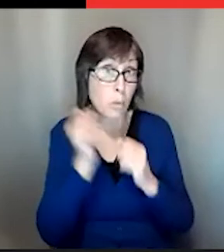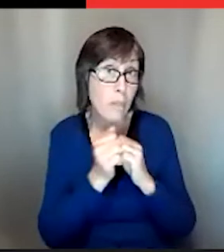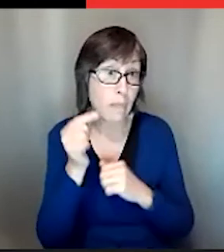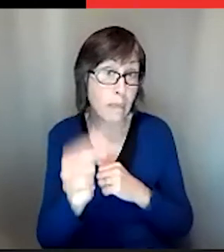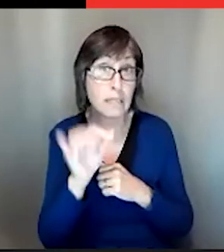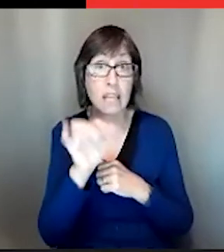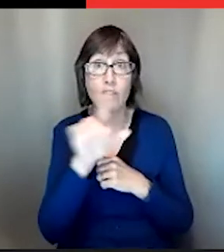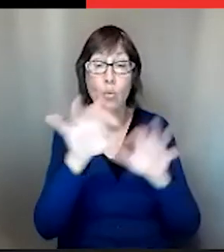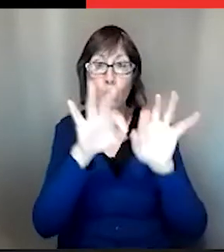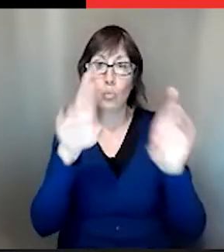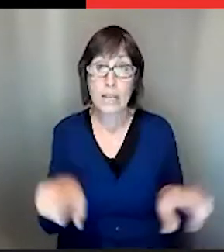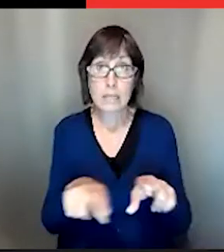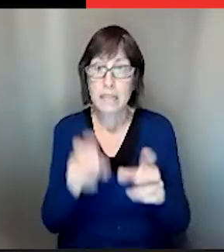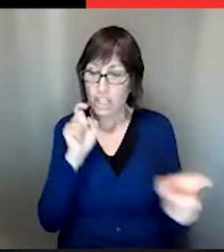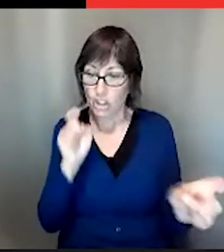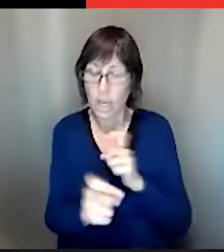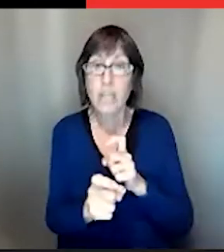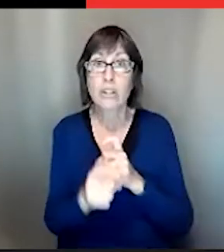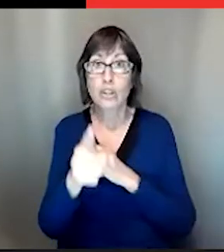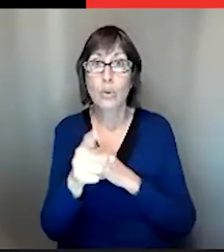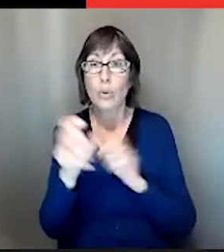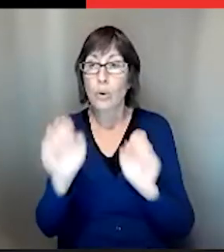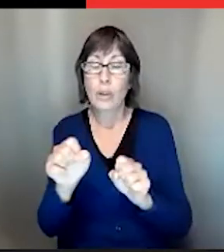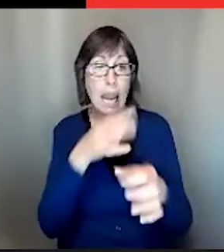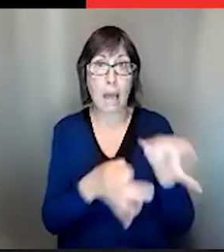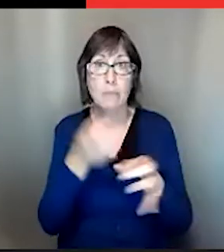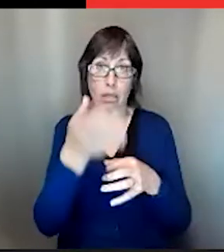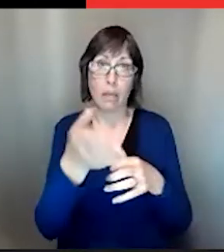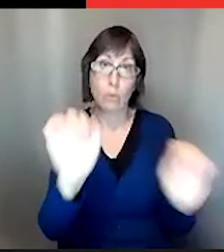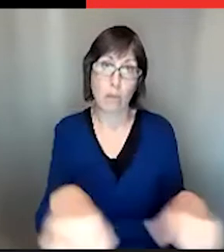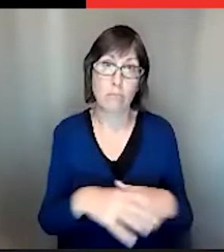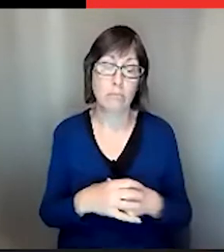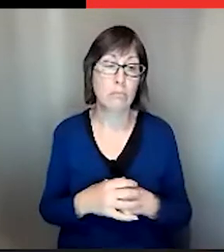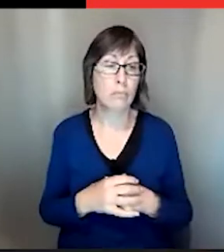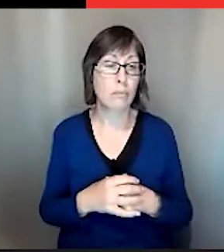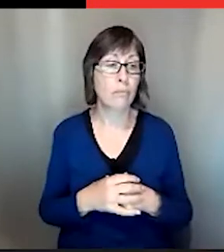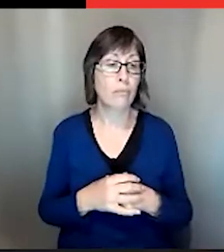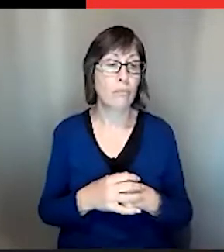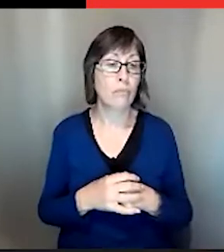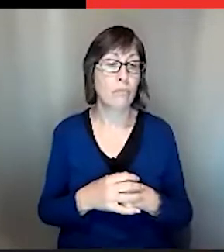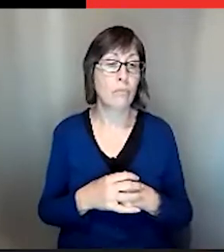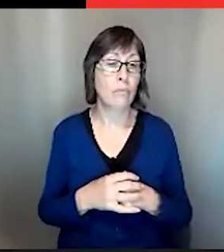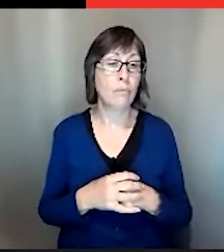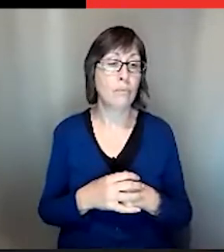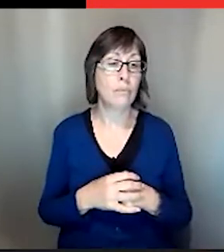ever changes through the year, you can always update it here. Profile demo (in resume field):